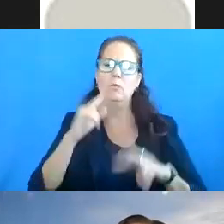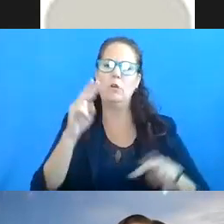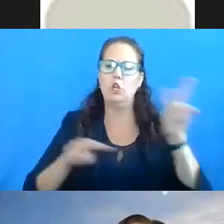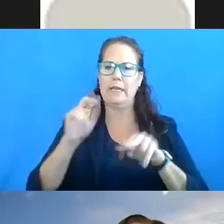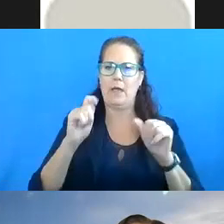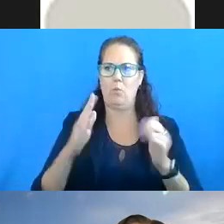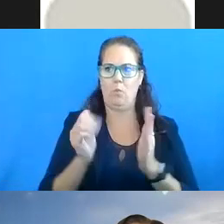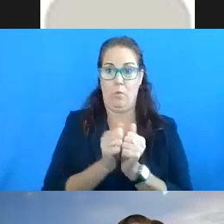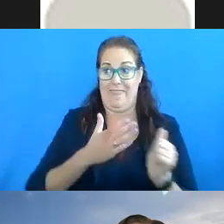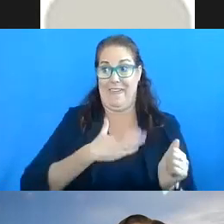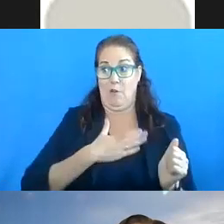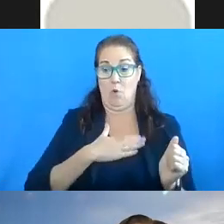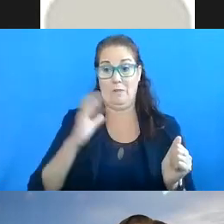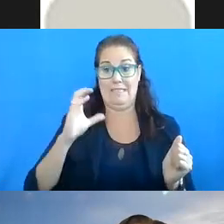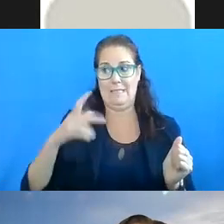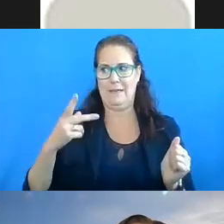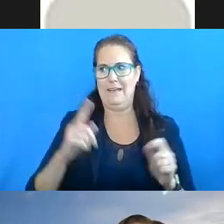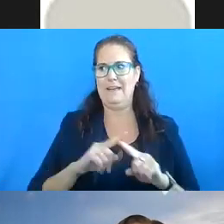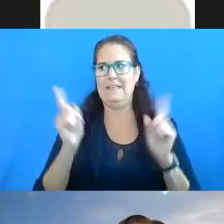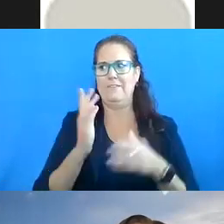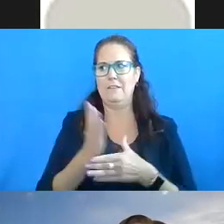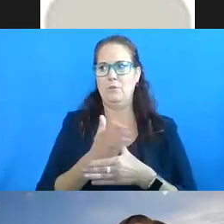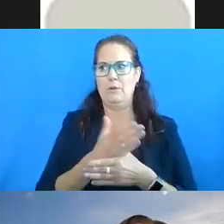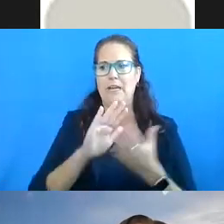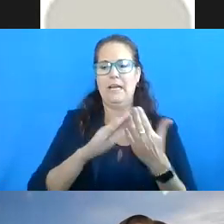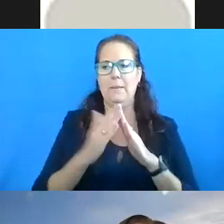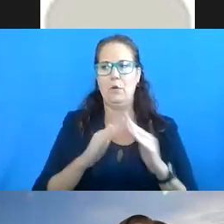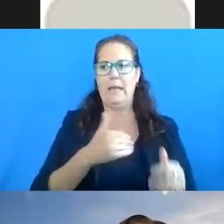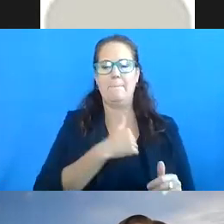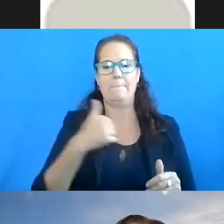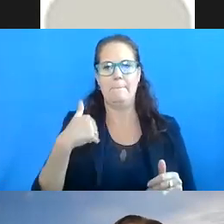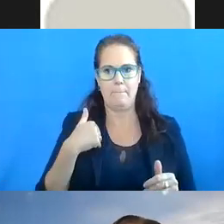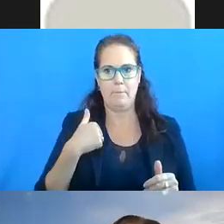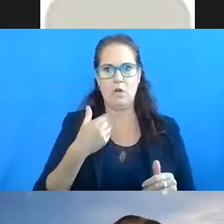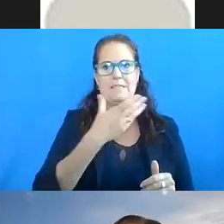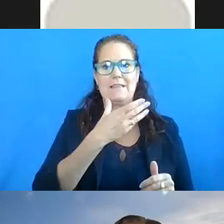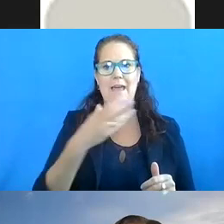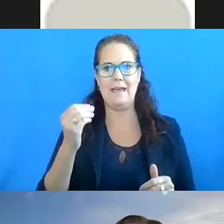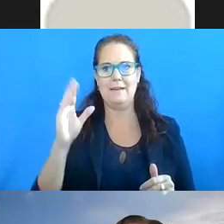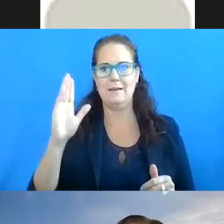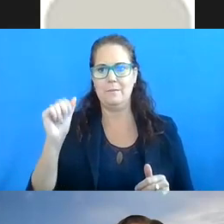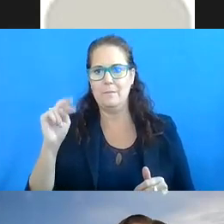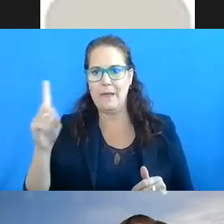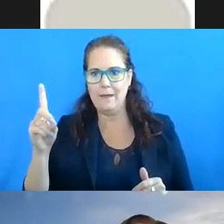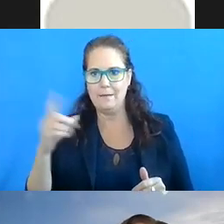One of them was the difference between community members and Band members. We agreed that